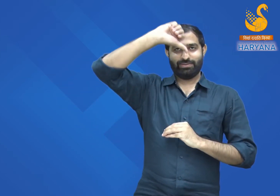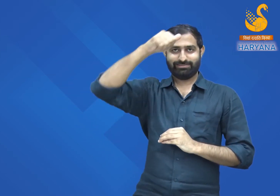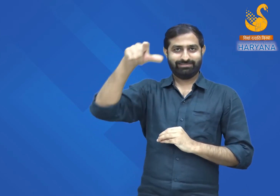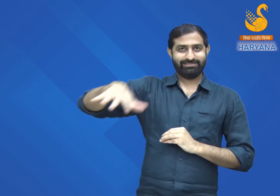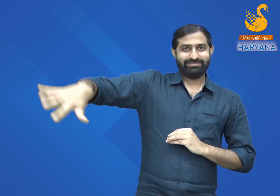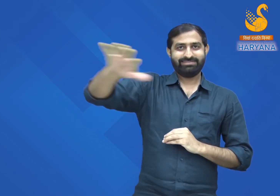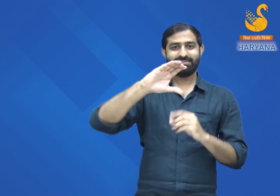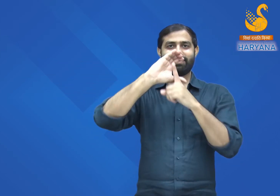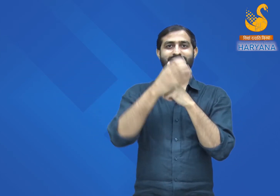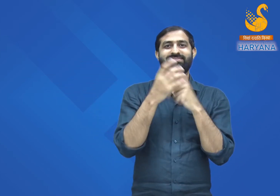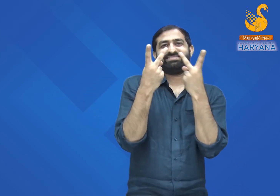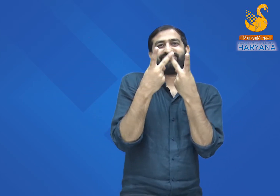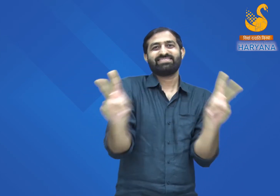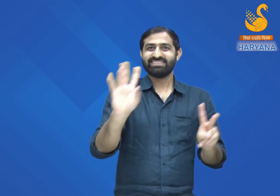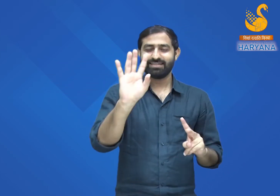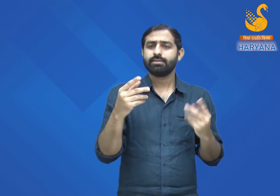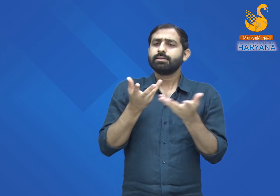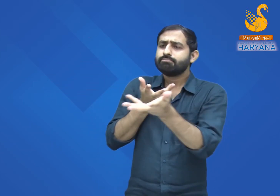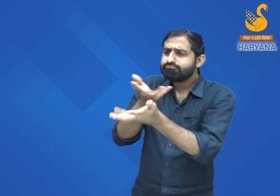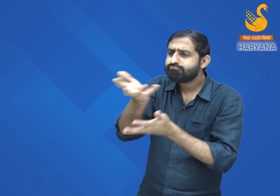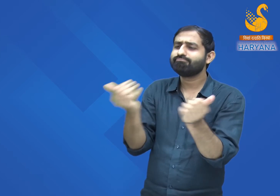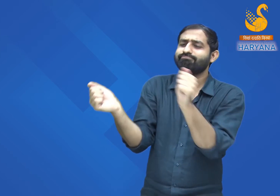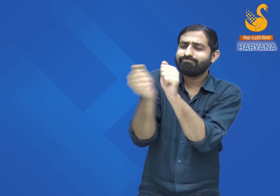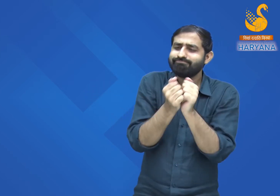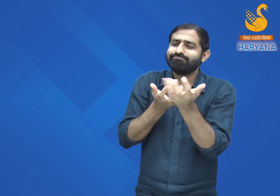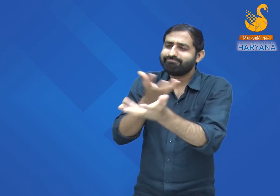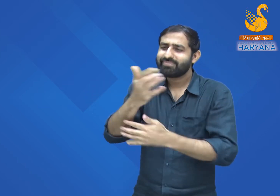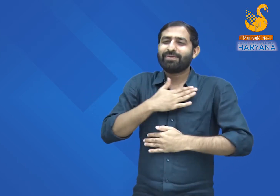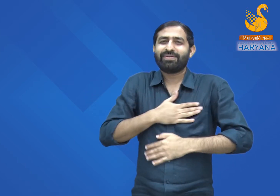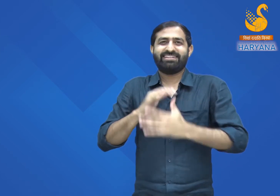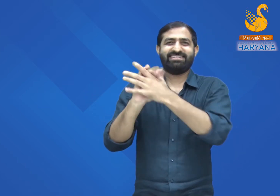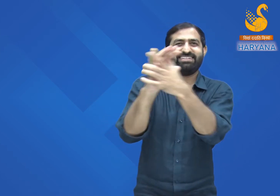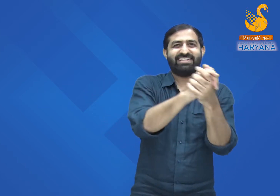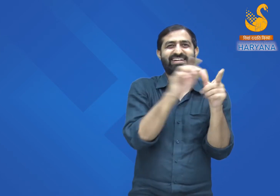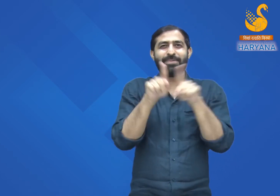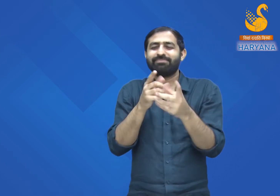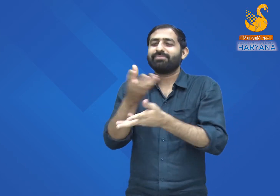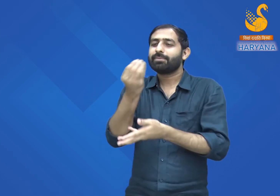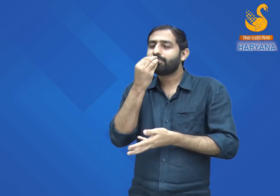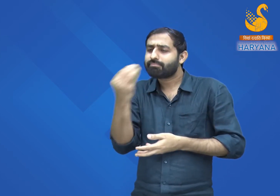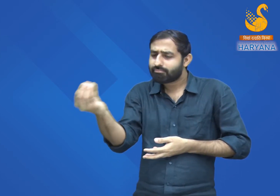The culture of both the places are different. When the people from both these places interact with each other,